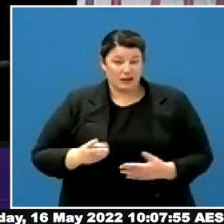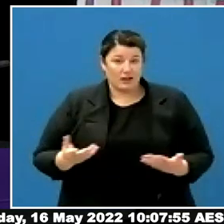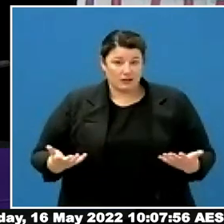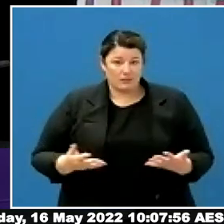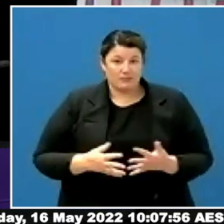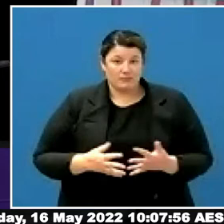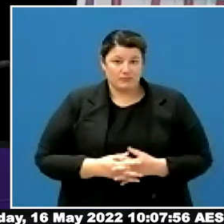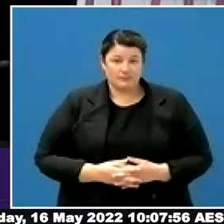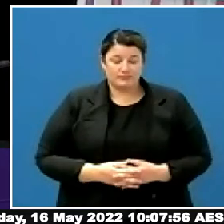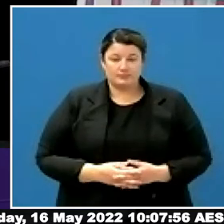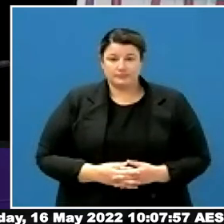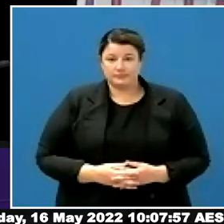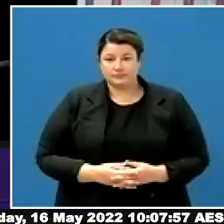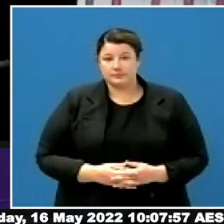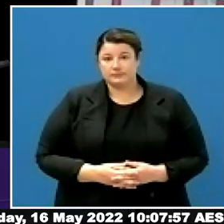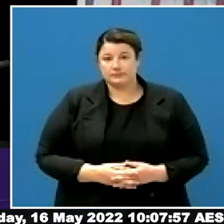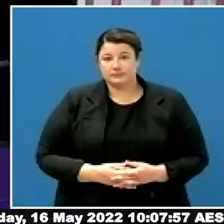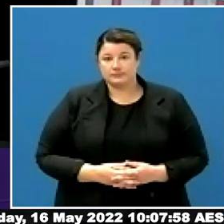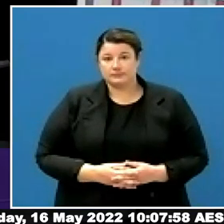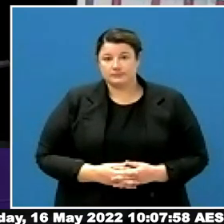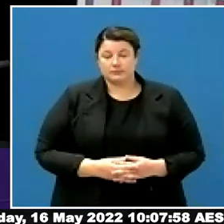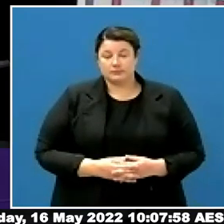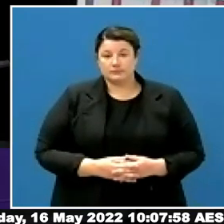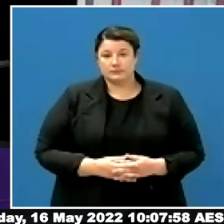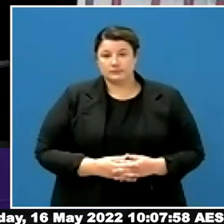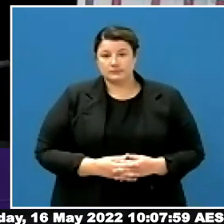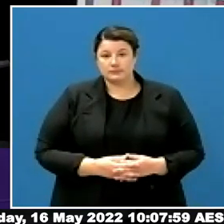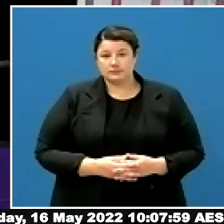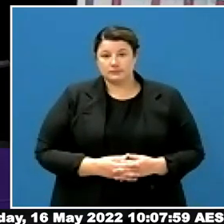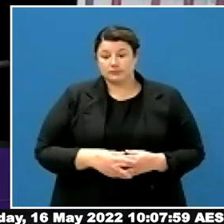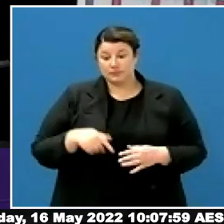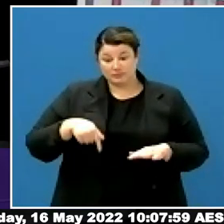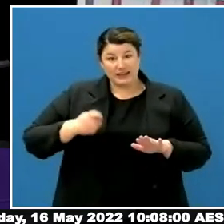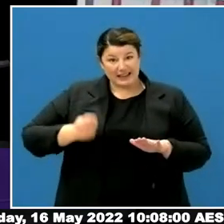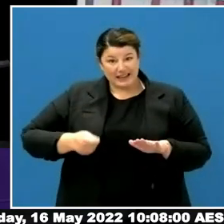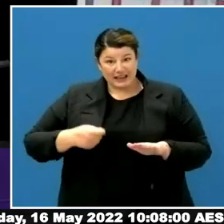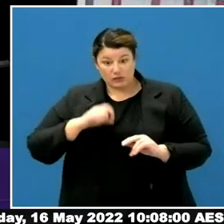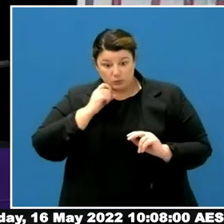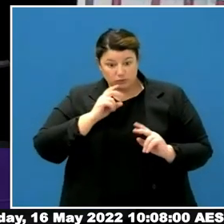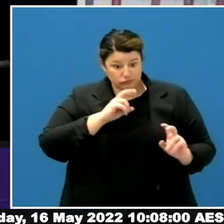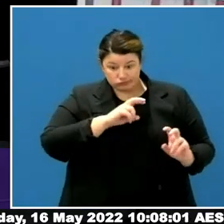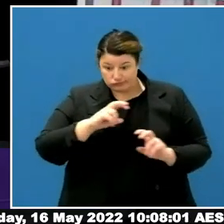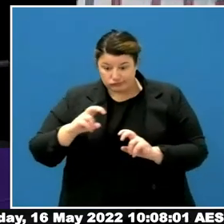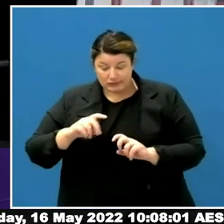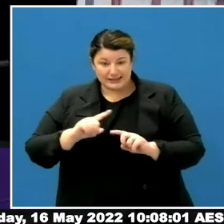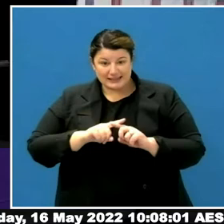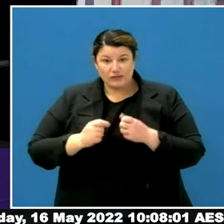exploitation. This Public hearing will examine the provision of support services by